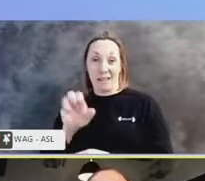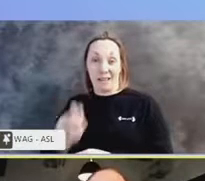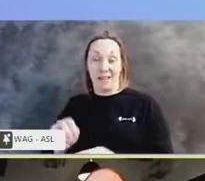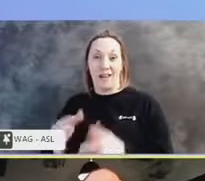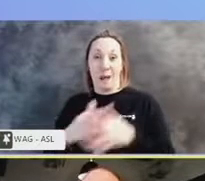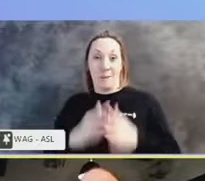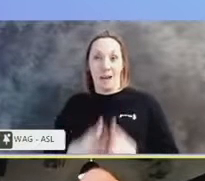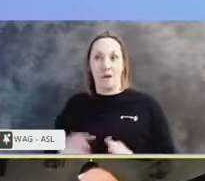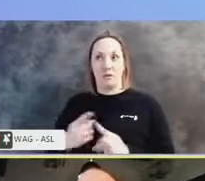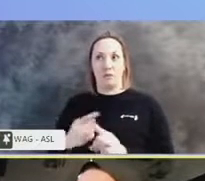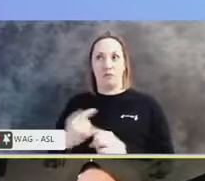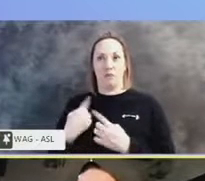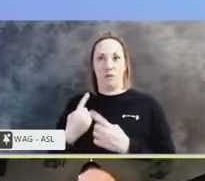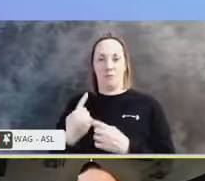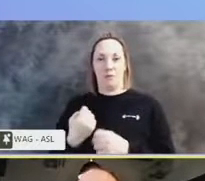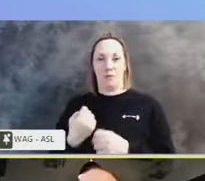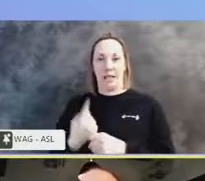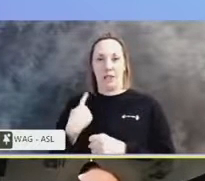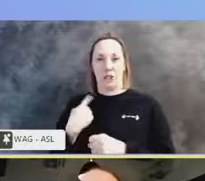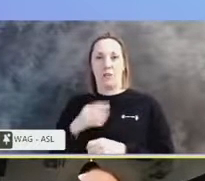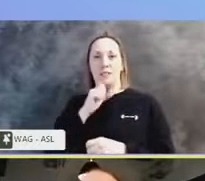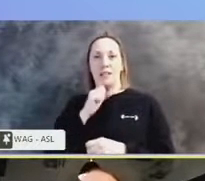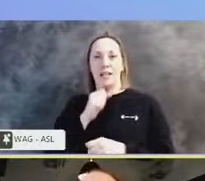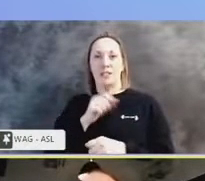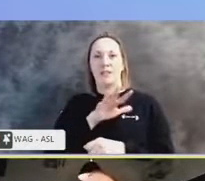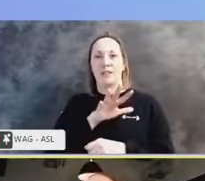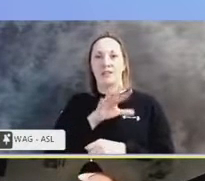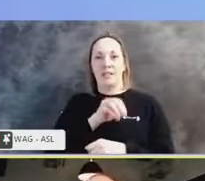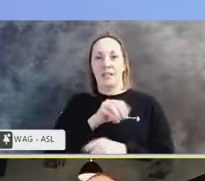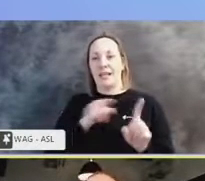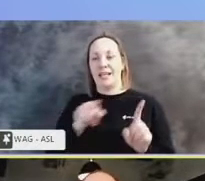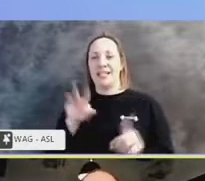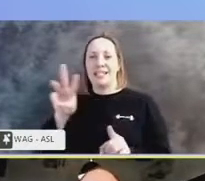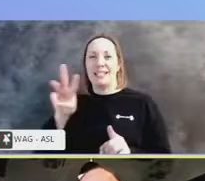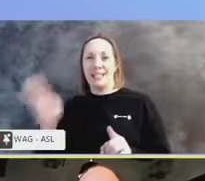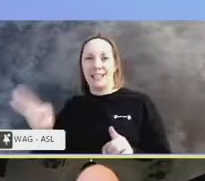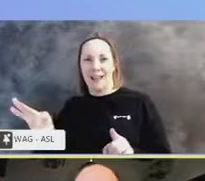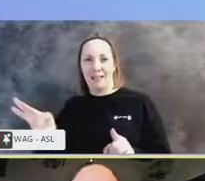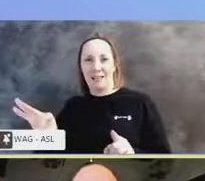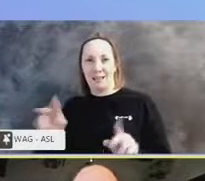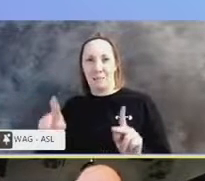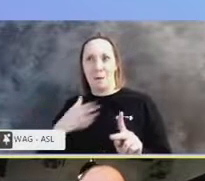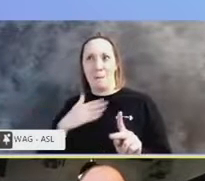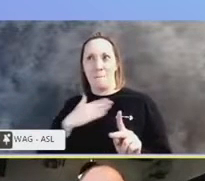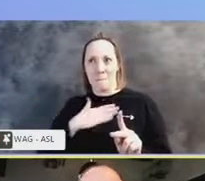data is that 83.1 americans as of last year are between the age